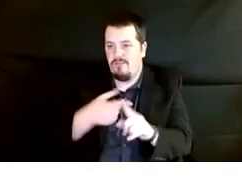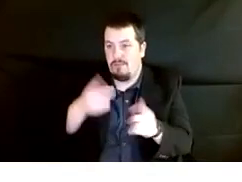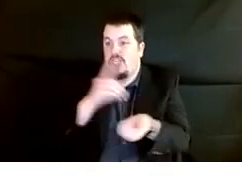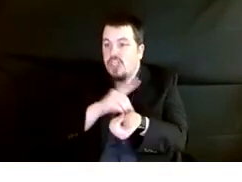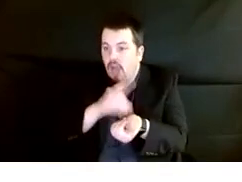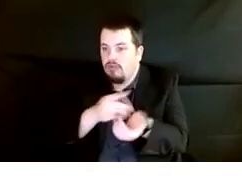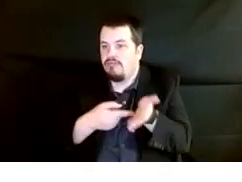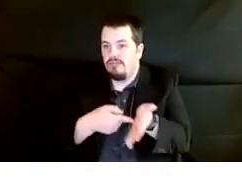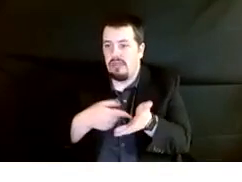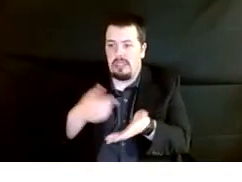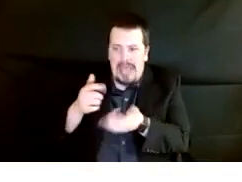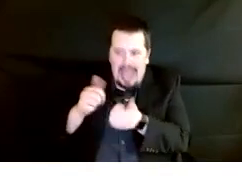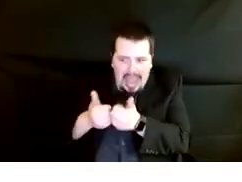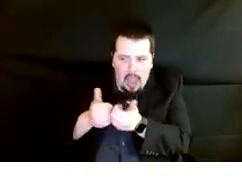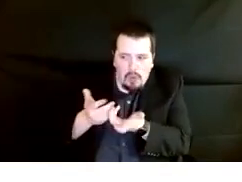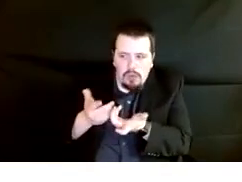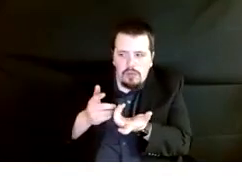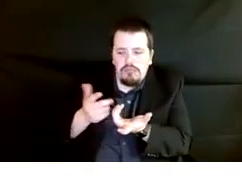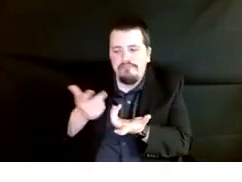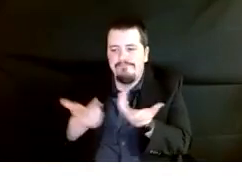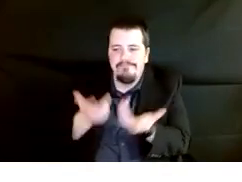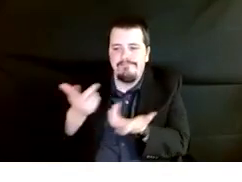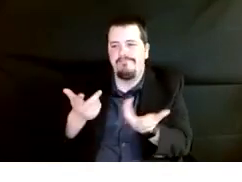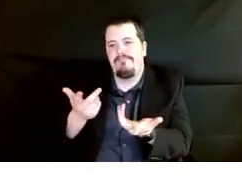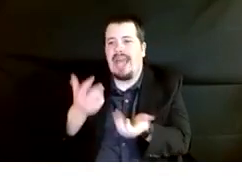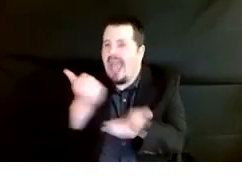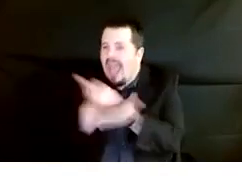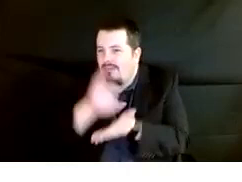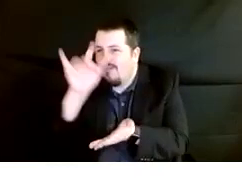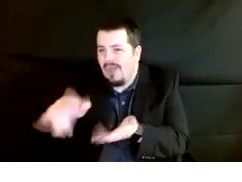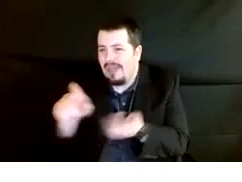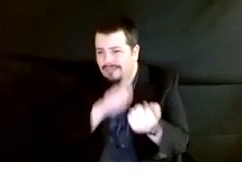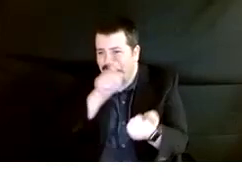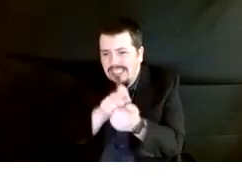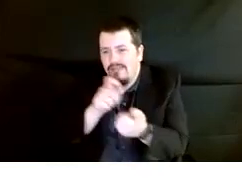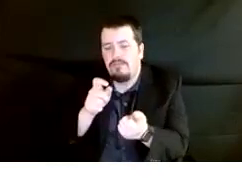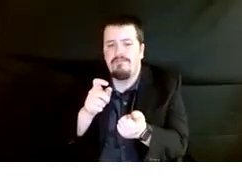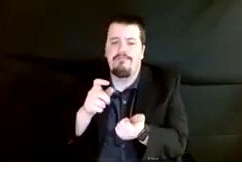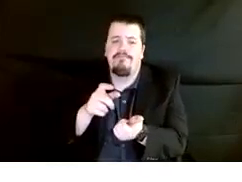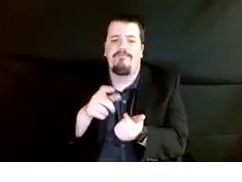is there a place to go to get help for that, particularly in thinking about the fact that